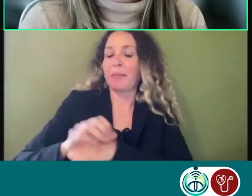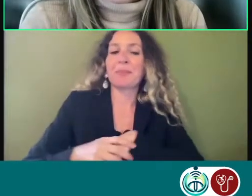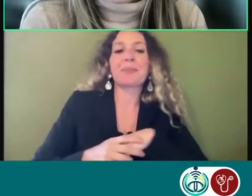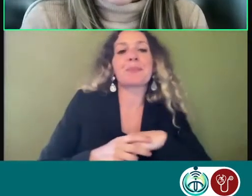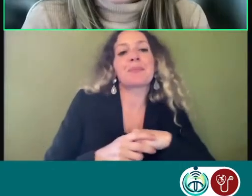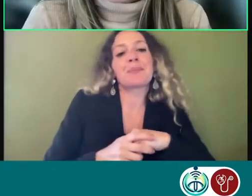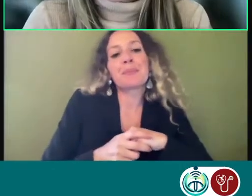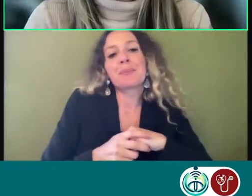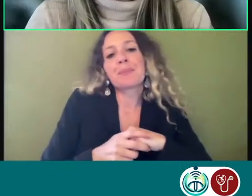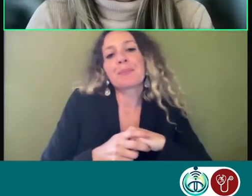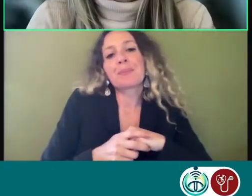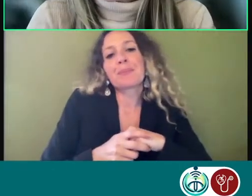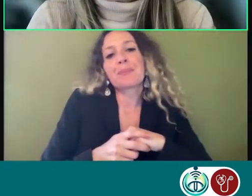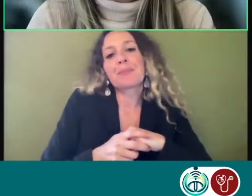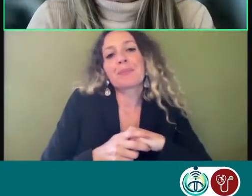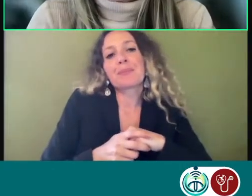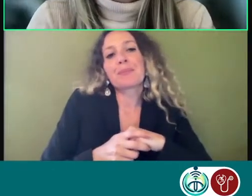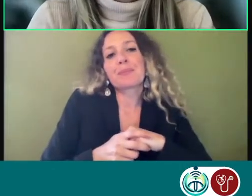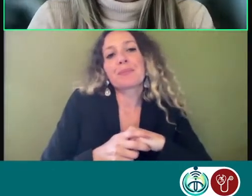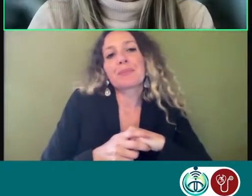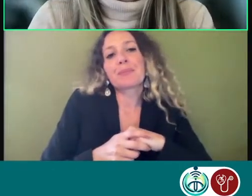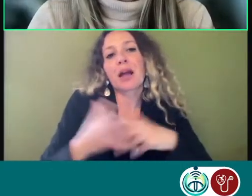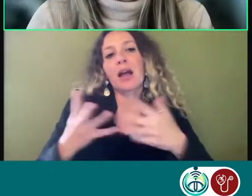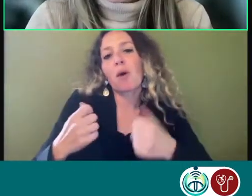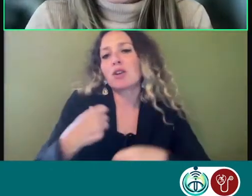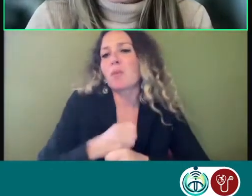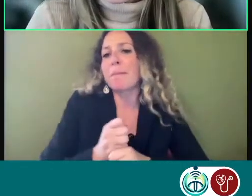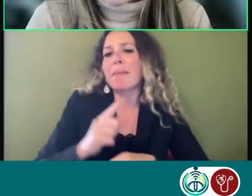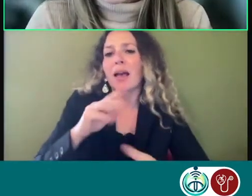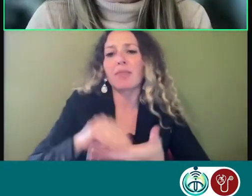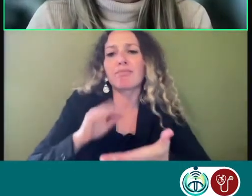person factors, I wanna make a note that even though I'm going to be specifically talking about